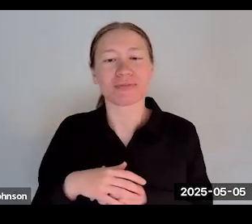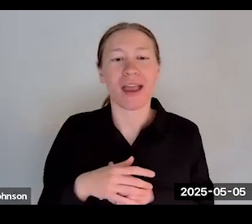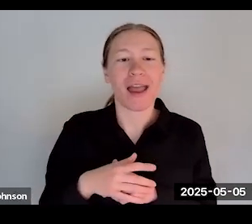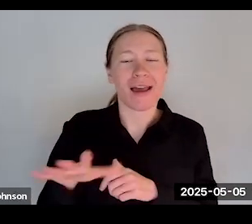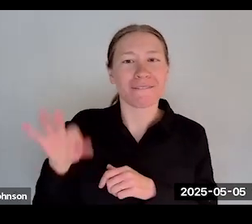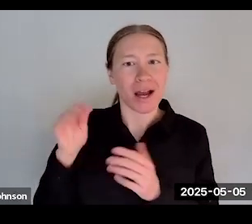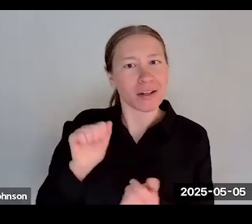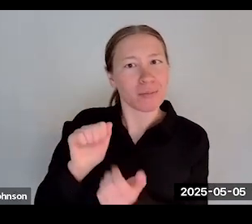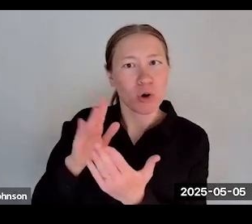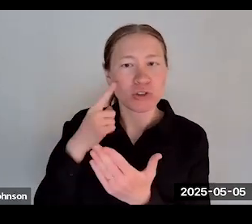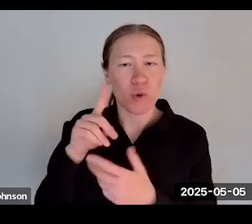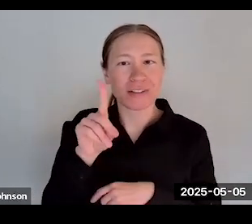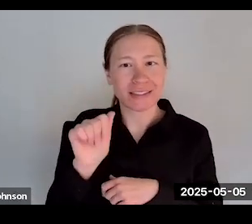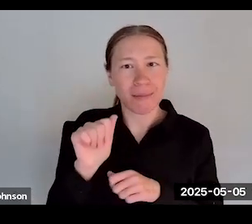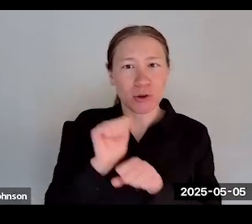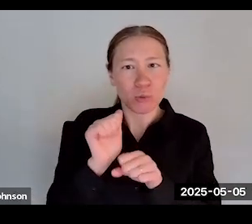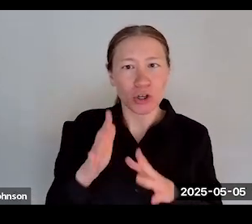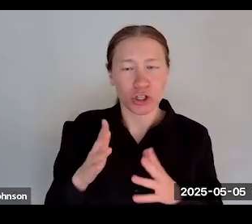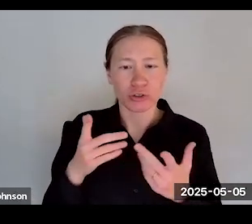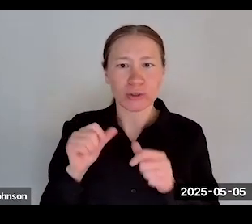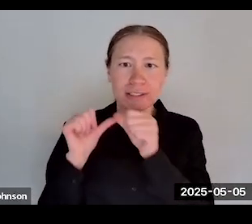to work effectively, productively, and safely.